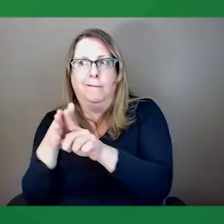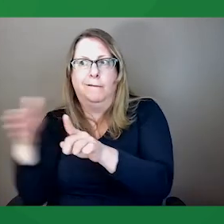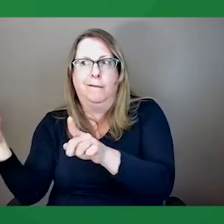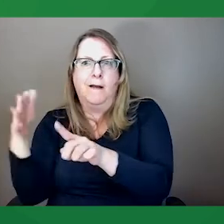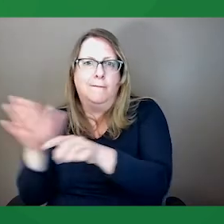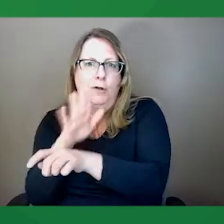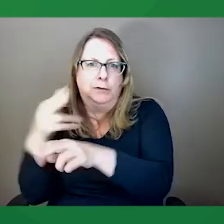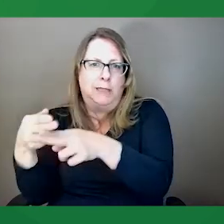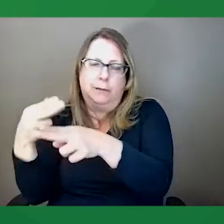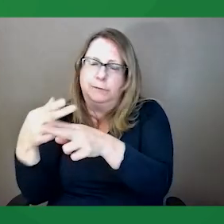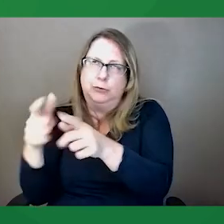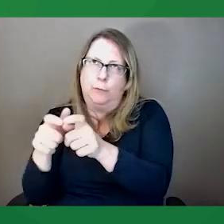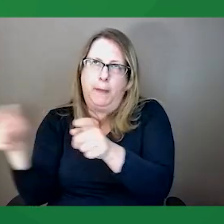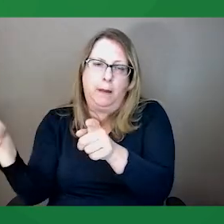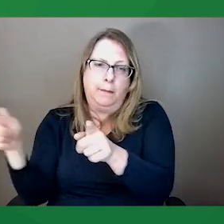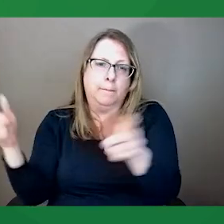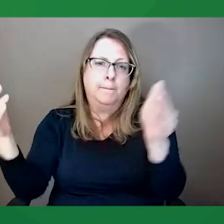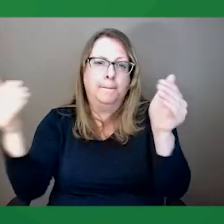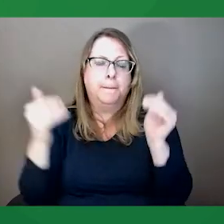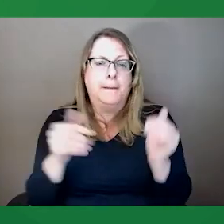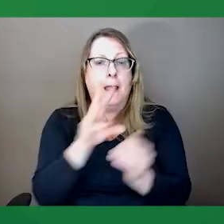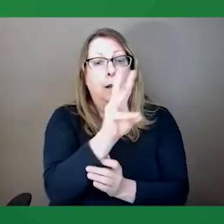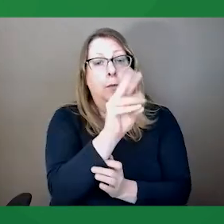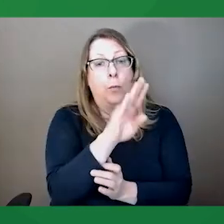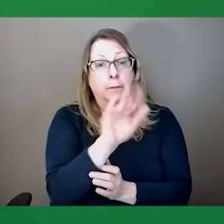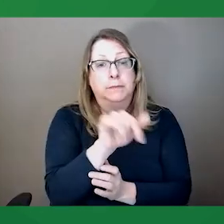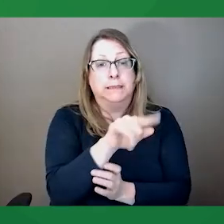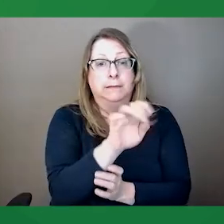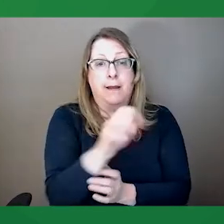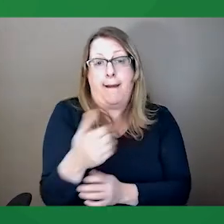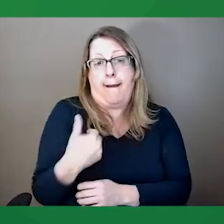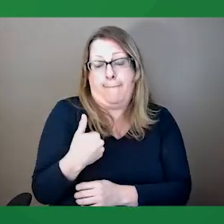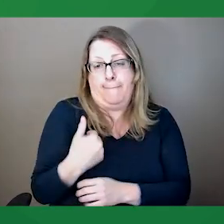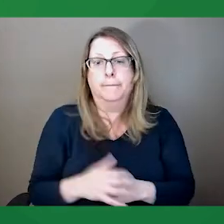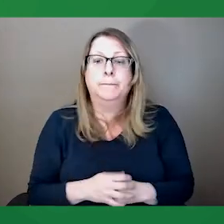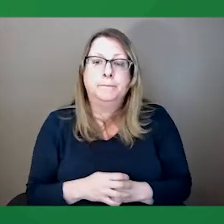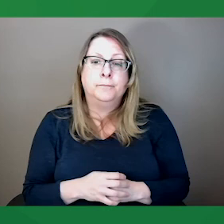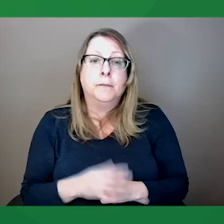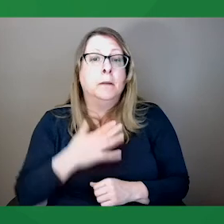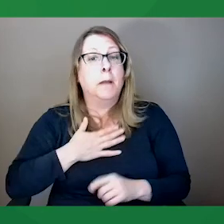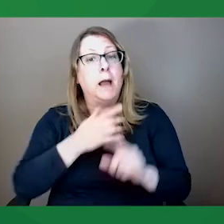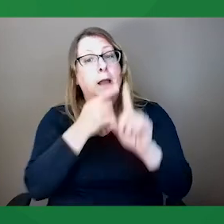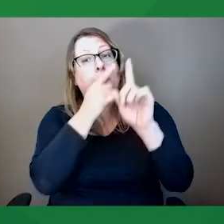because it's too big. And I have a website, a11y.tips.